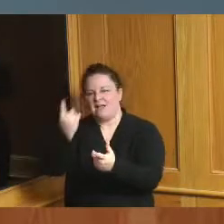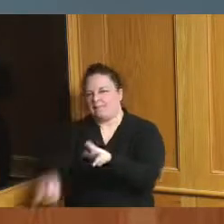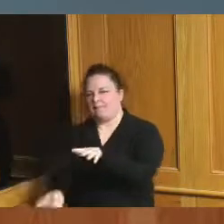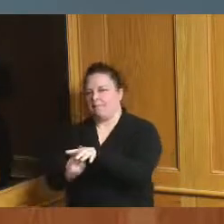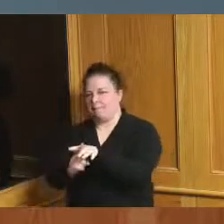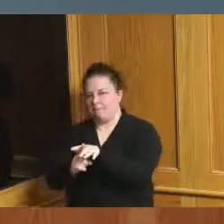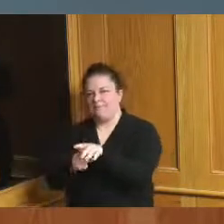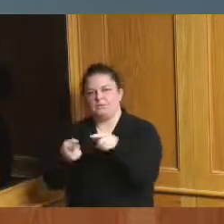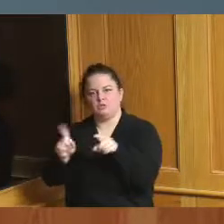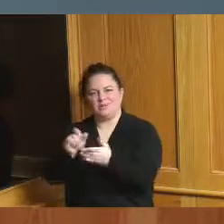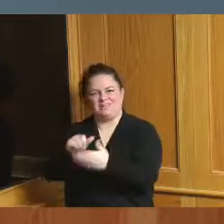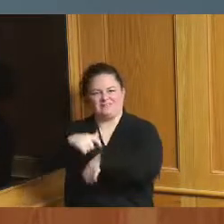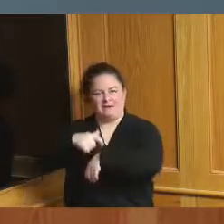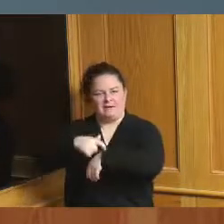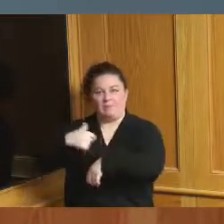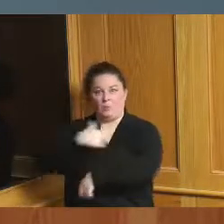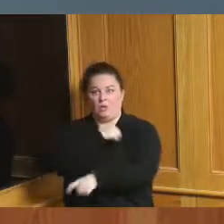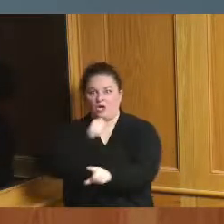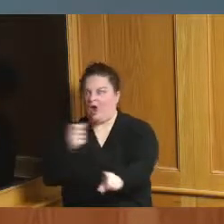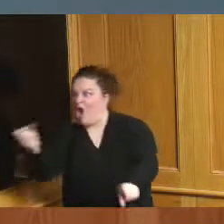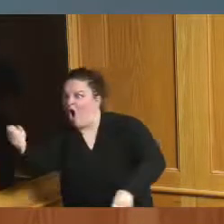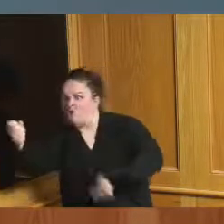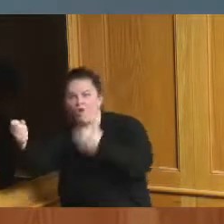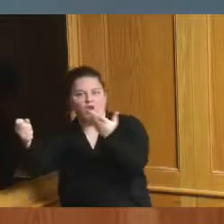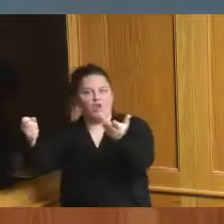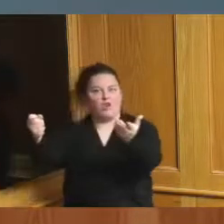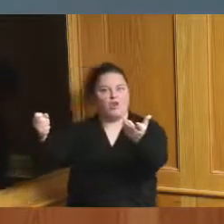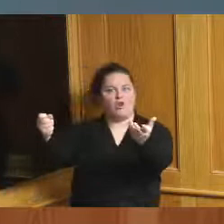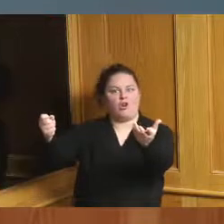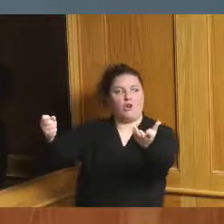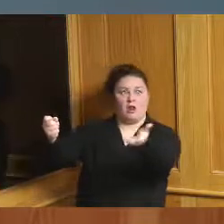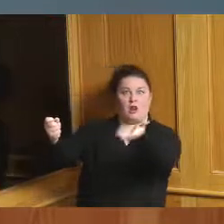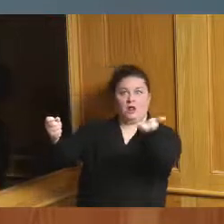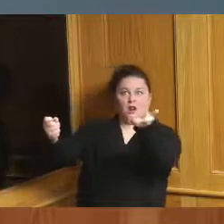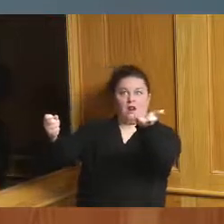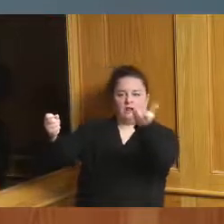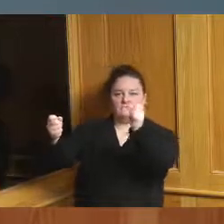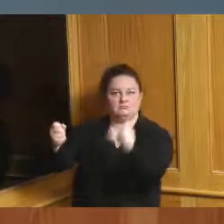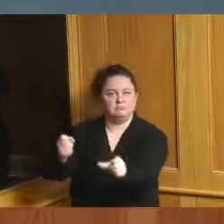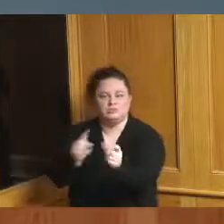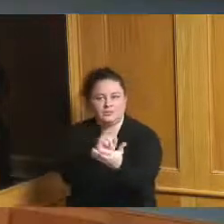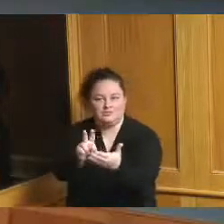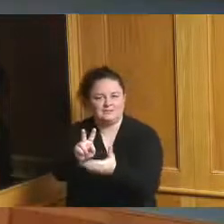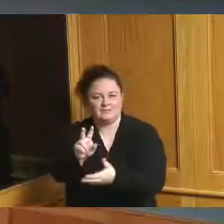wouldn't be holding a bag and it would be empty so Vice President Reece thank you Madam President